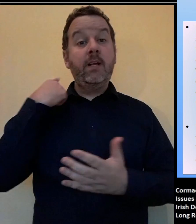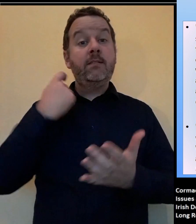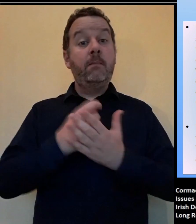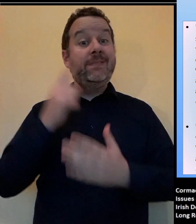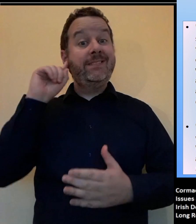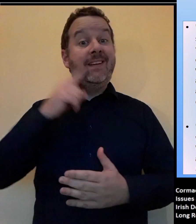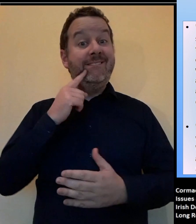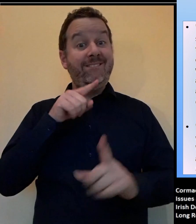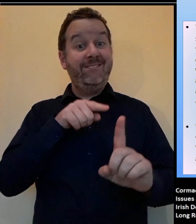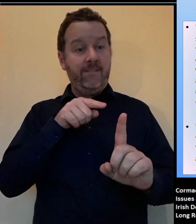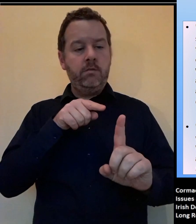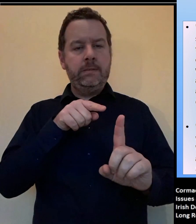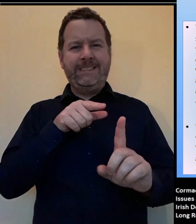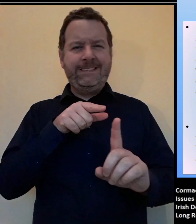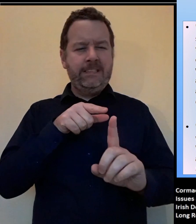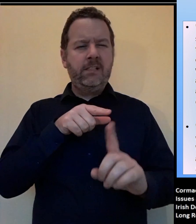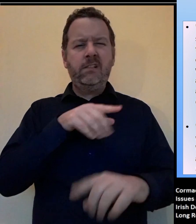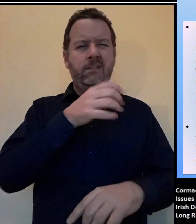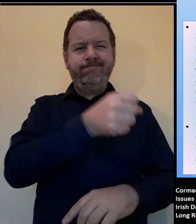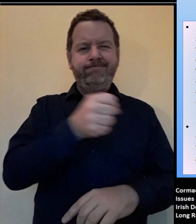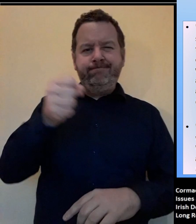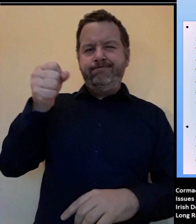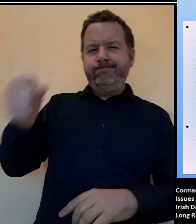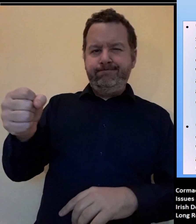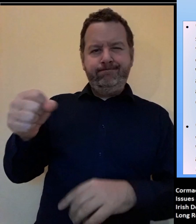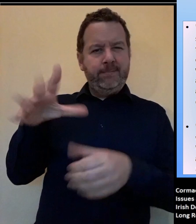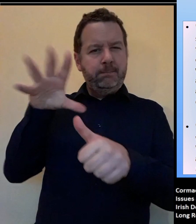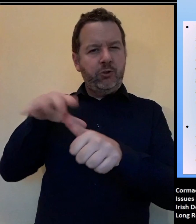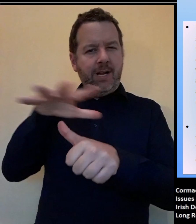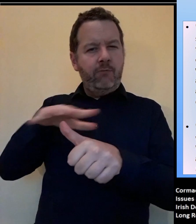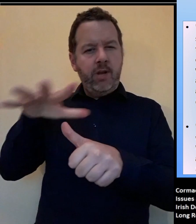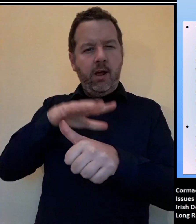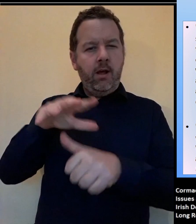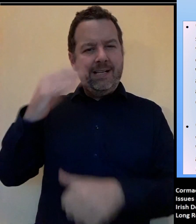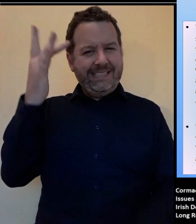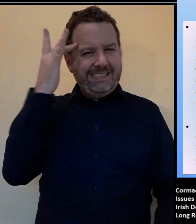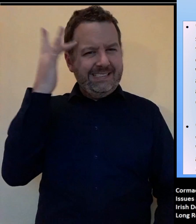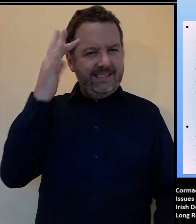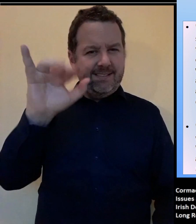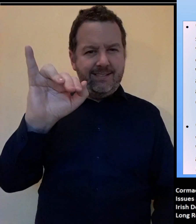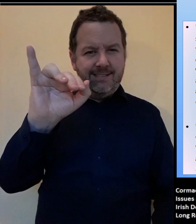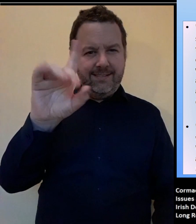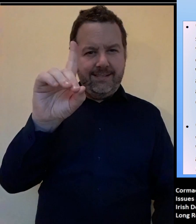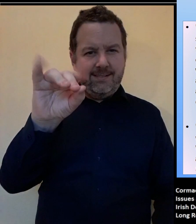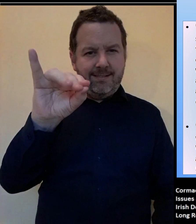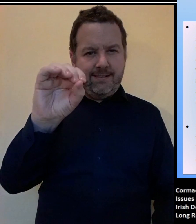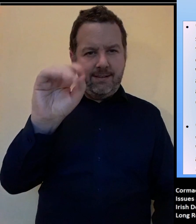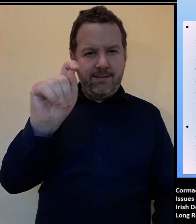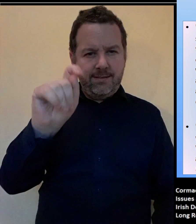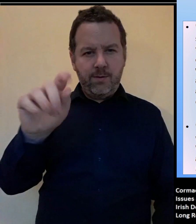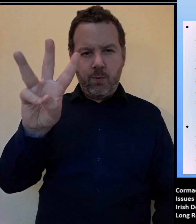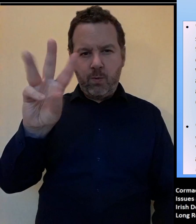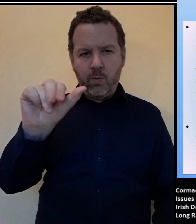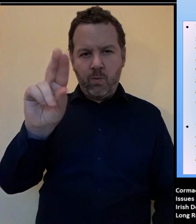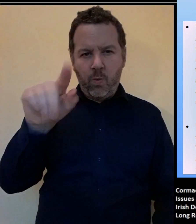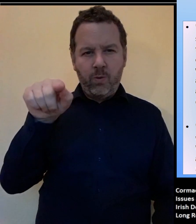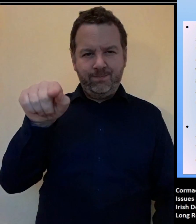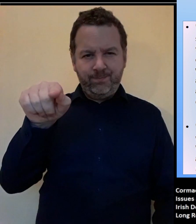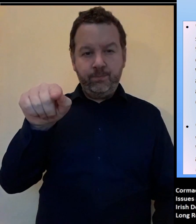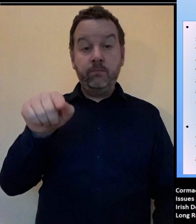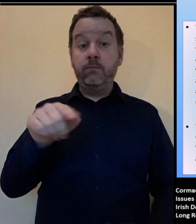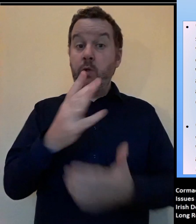Deaf inmates were often placed in the so called 'idiot ward' of the workhouse,